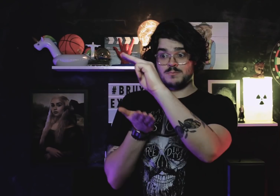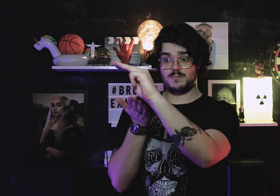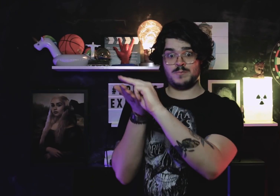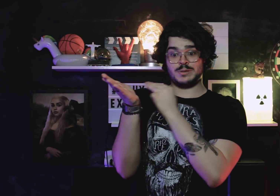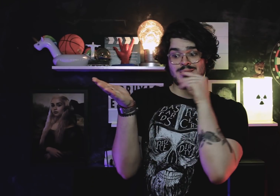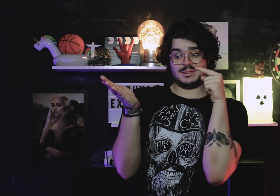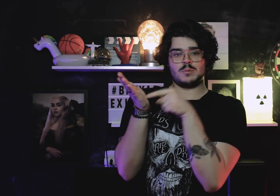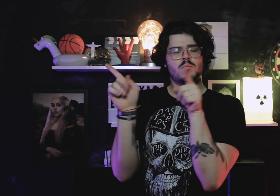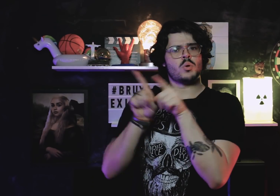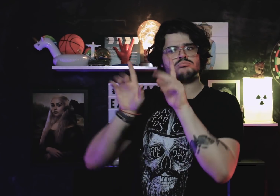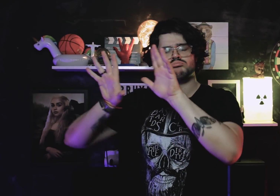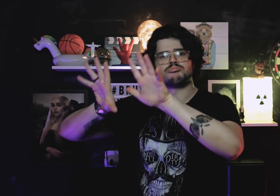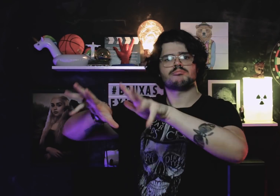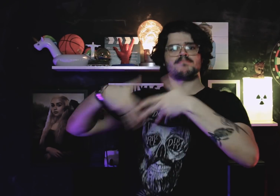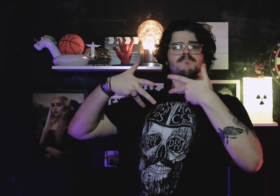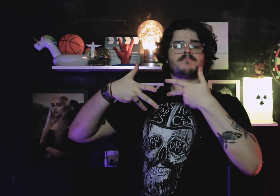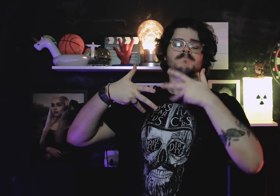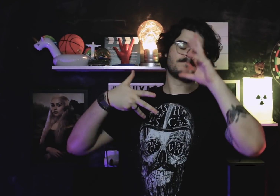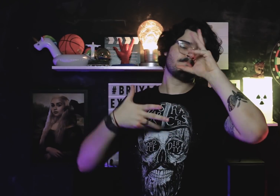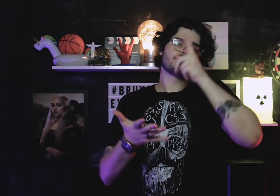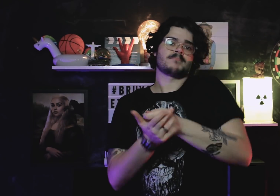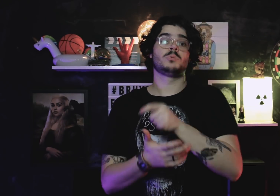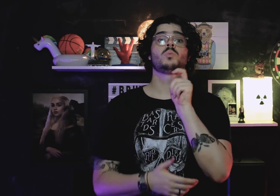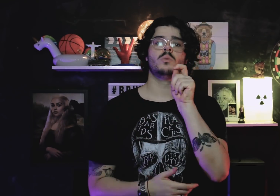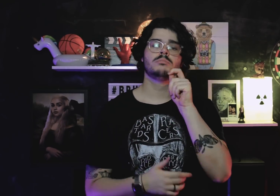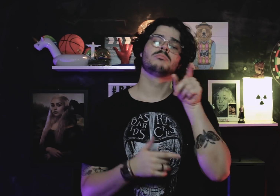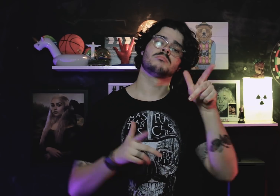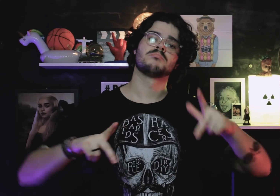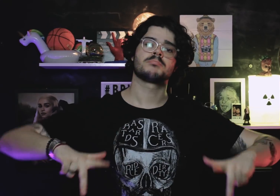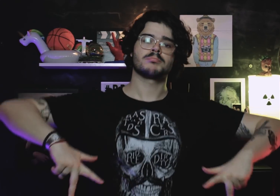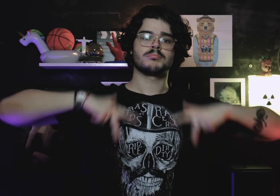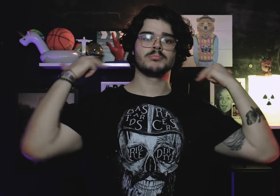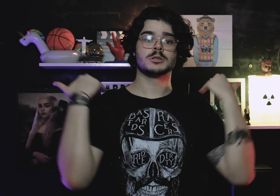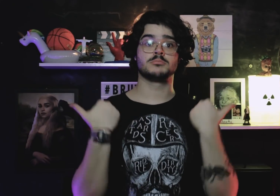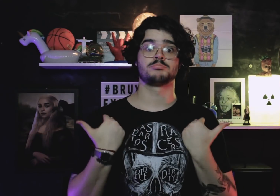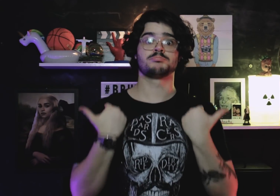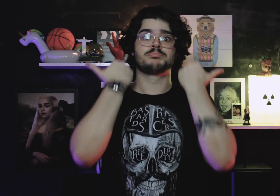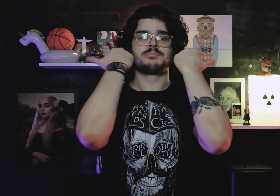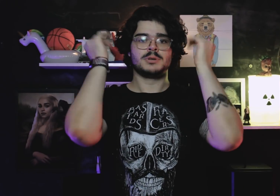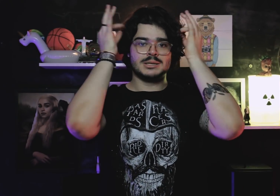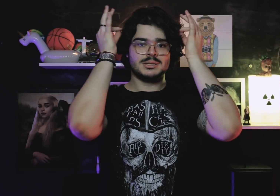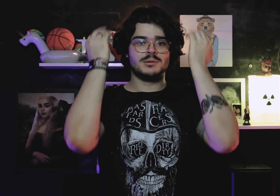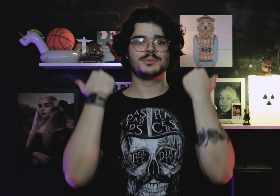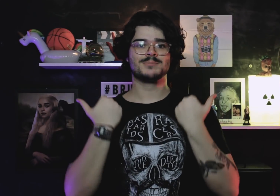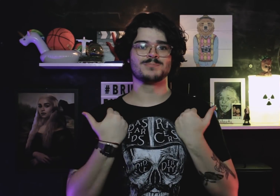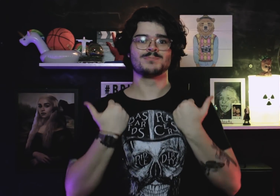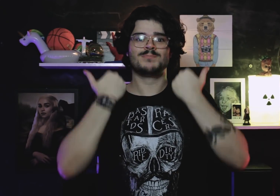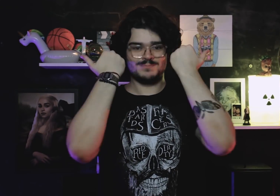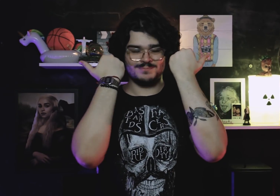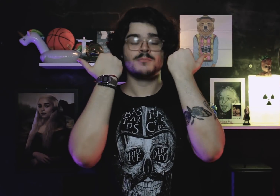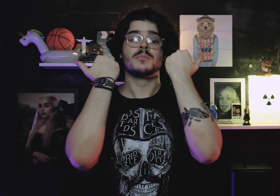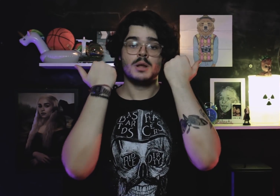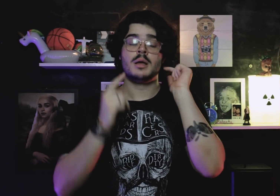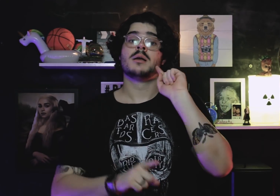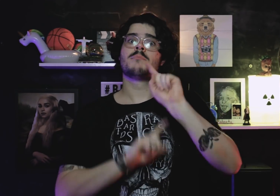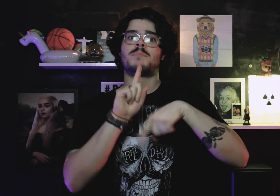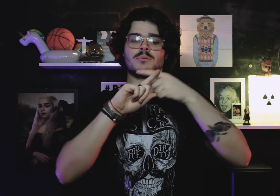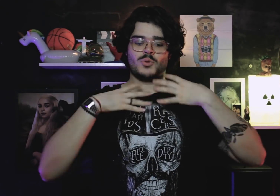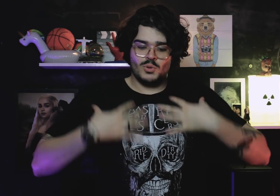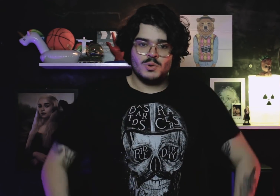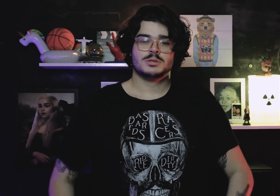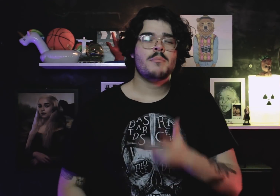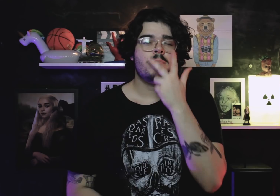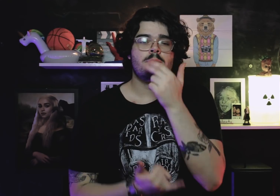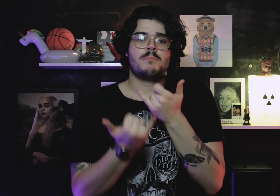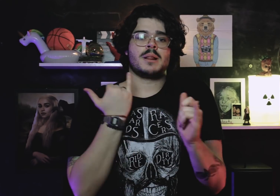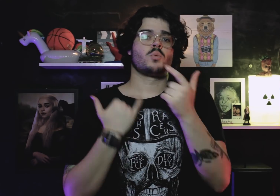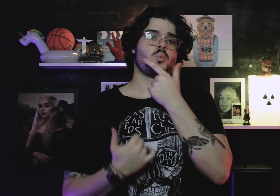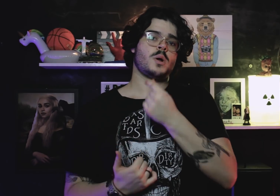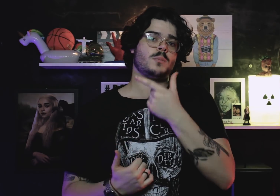Motivated by the messages, she cut her hair very short, dressed like a man